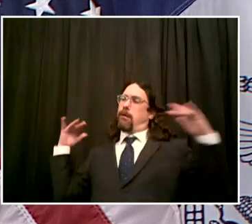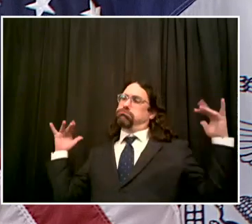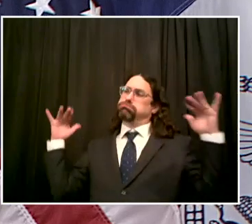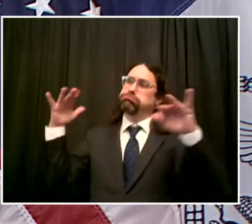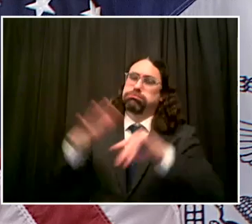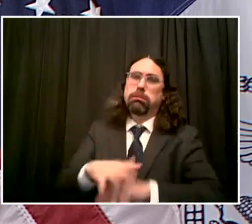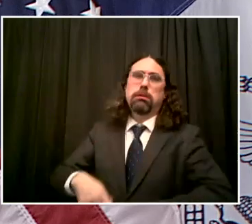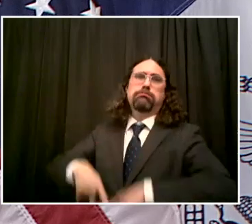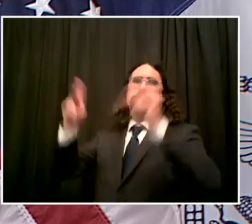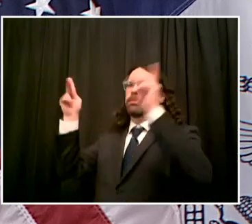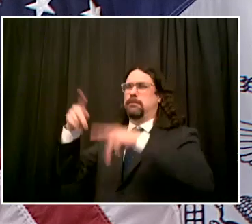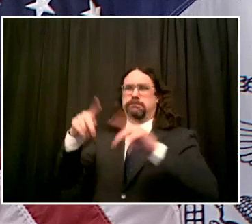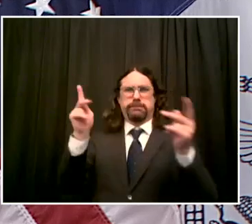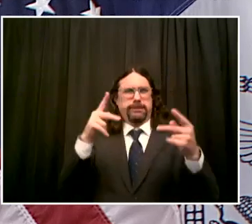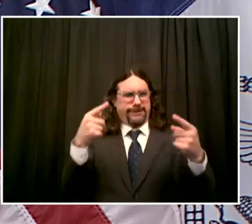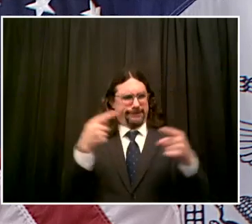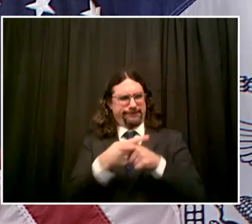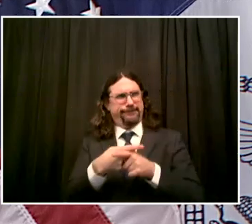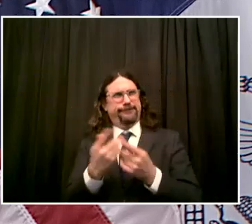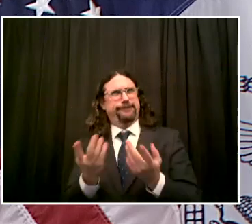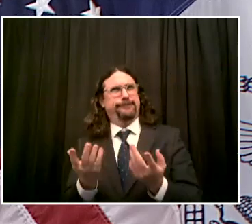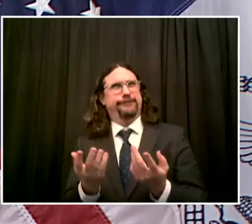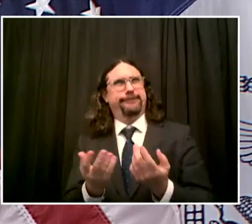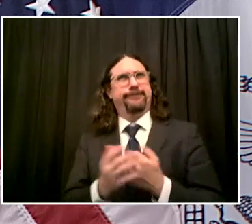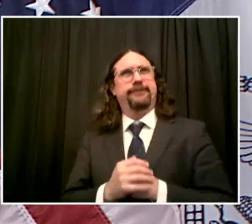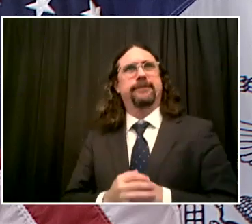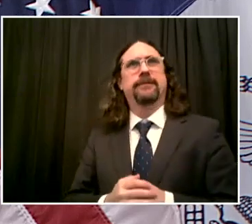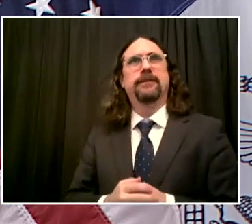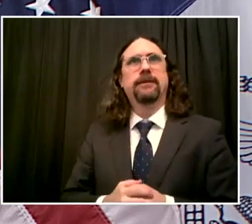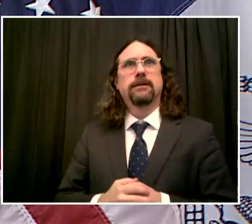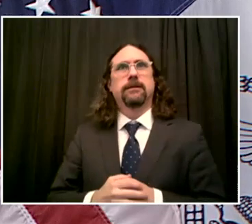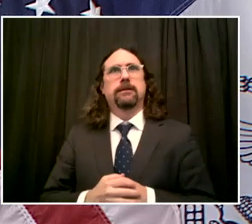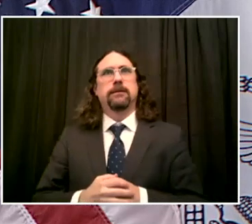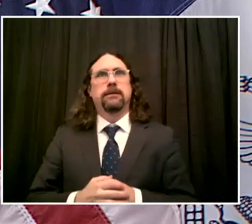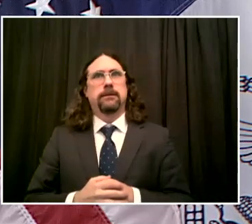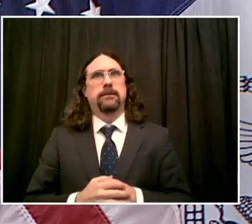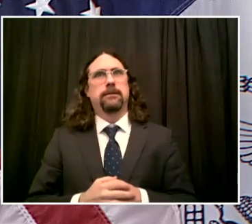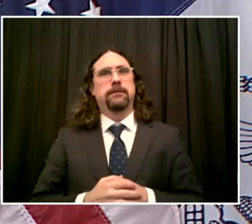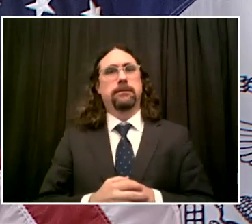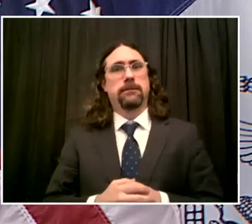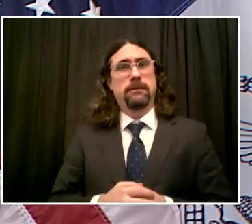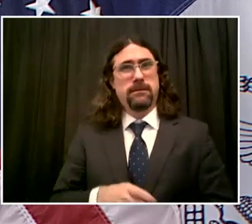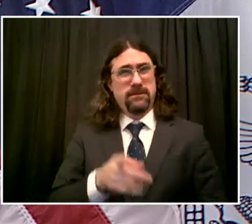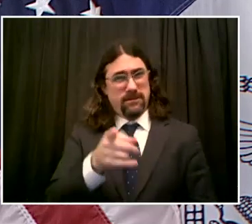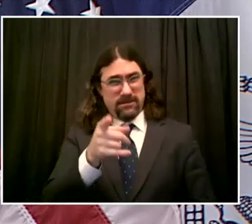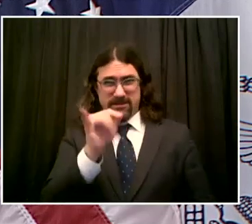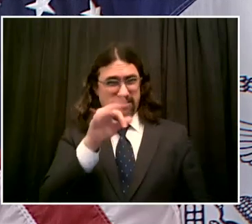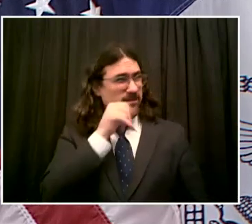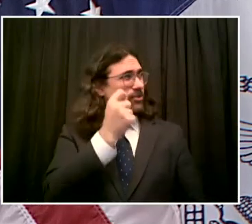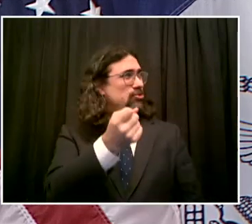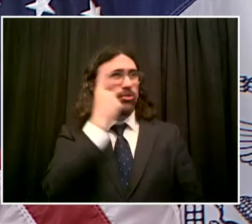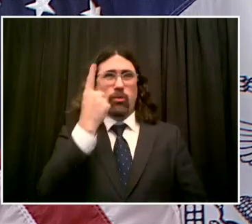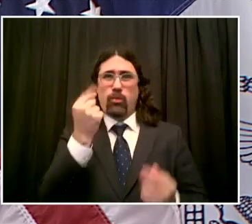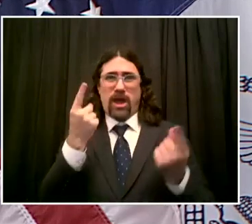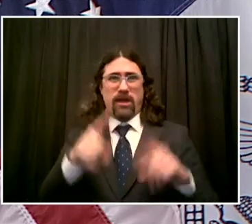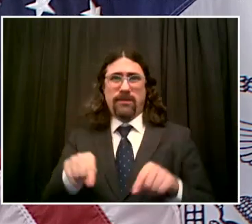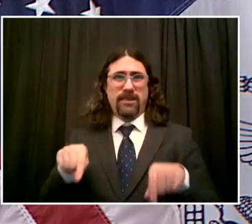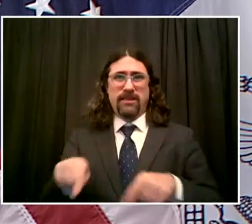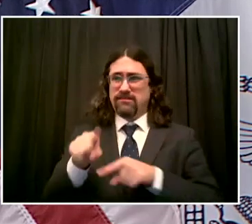TO SEE THE REALITY. I'M NOT GOING TO HOLD BACK. IF